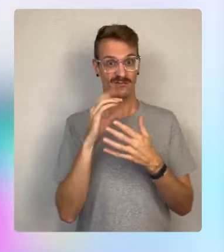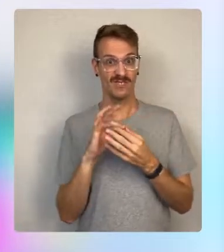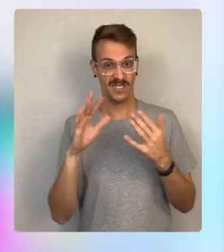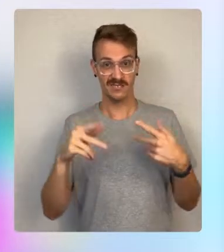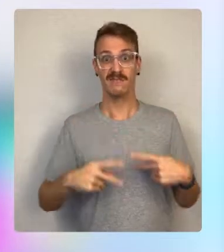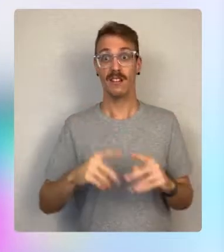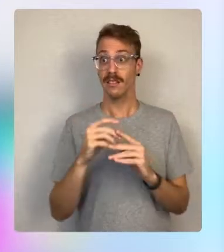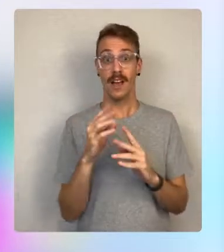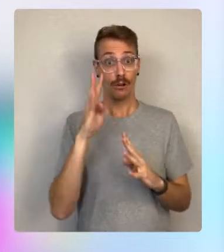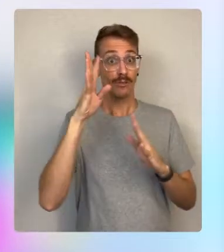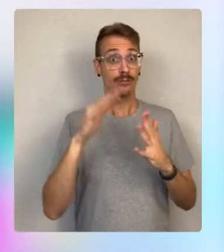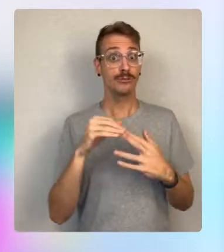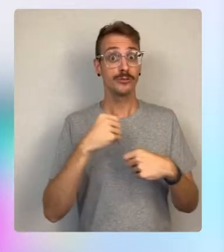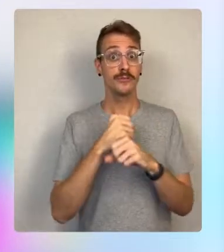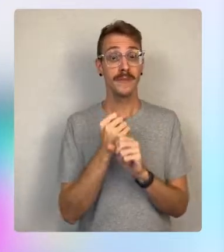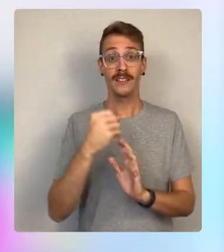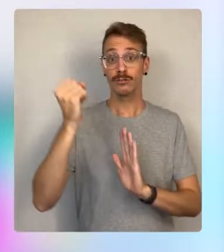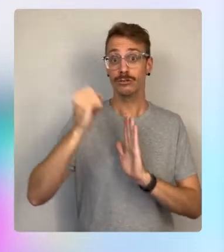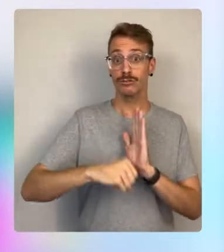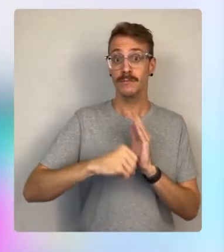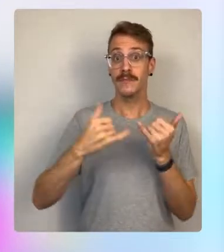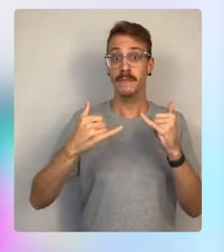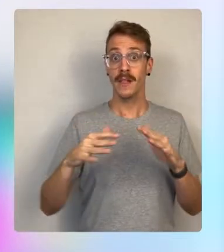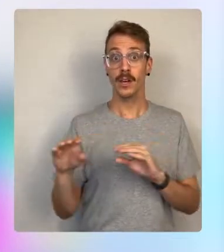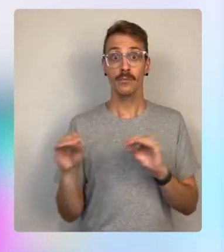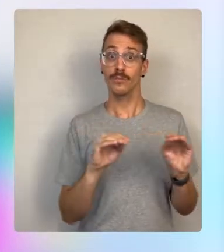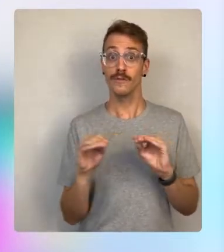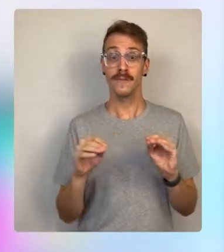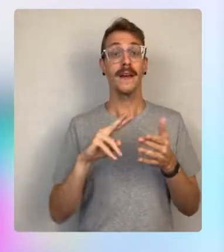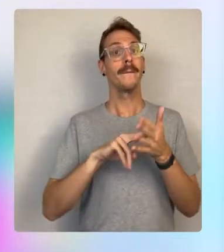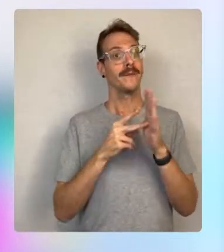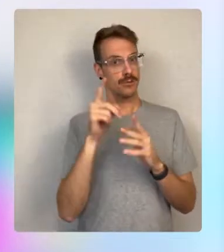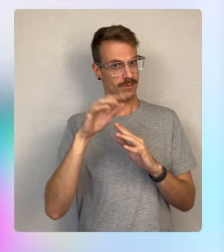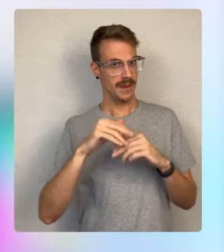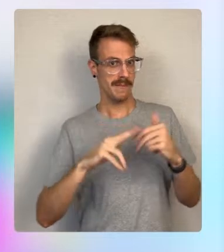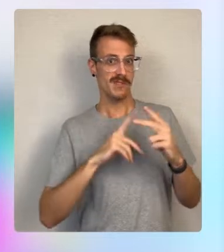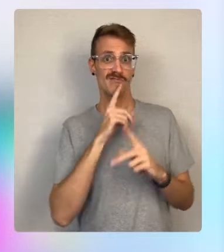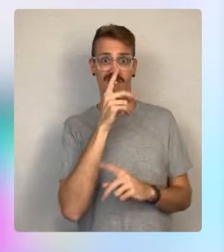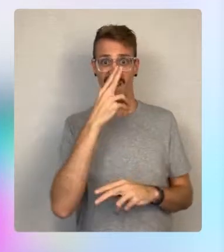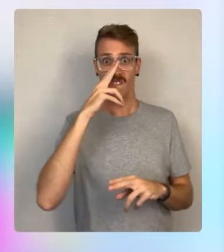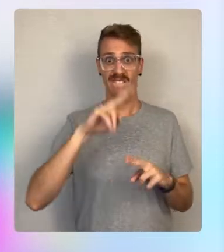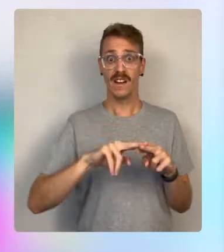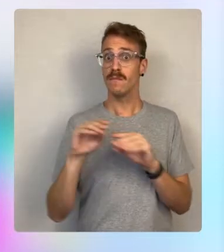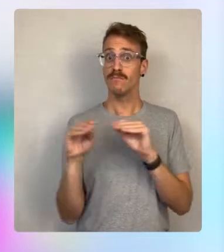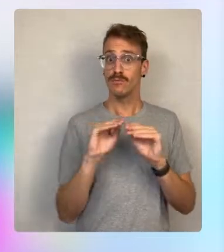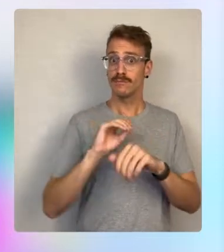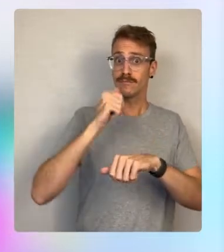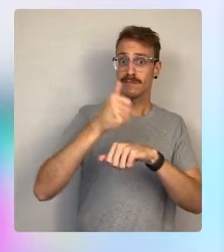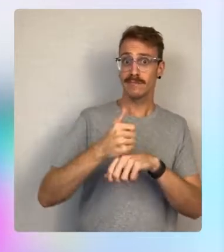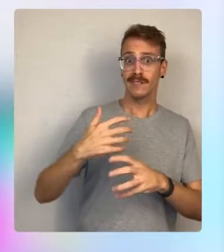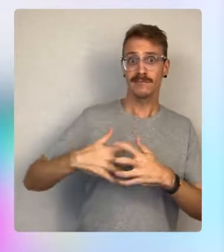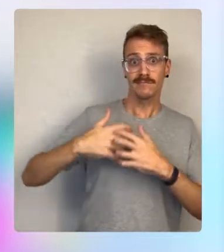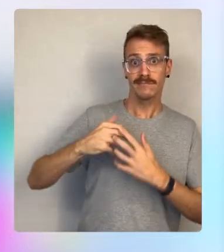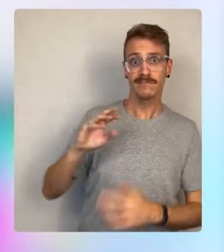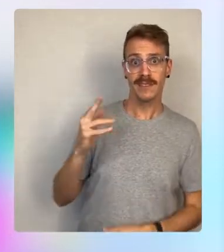allows creators to make scripted player movement. This means that you can build some really fun movement based mechanics.